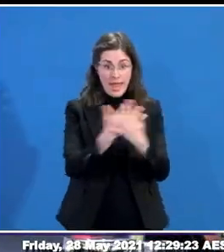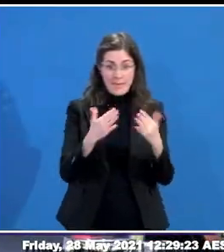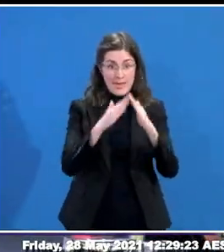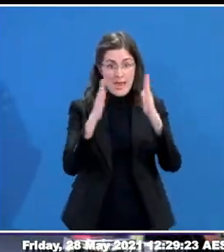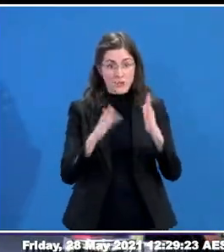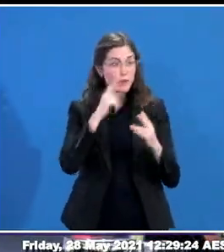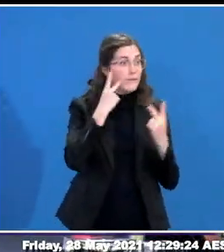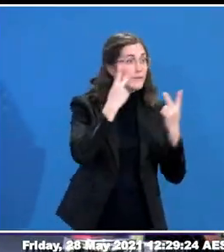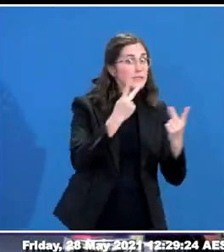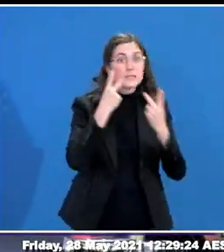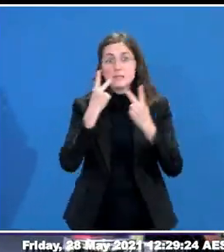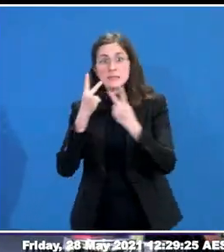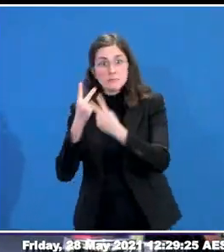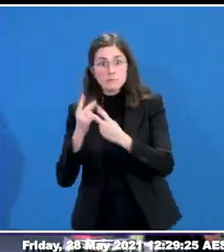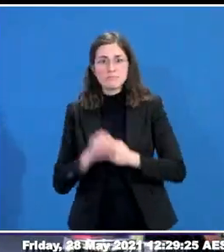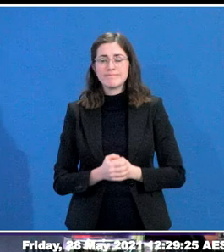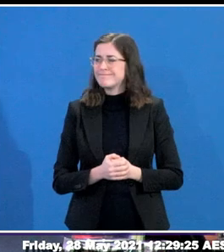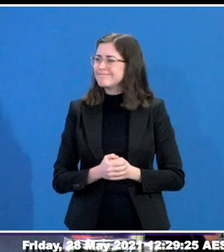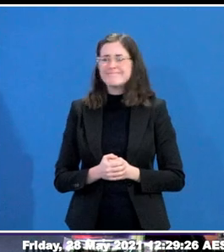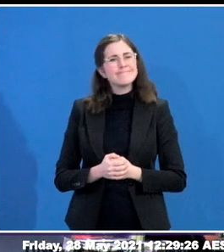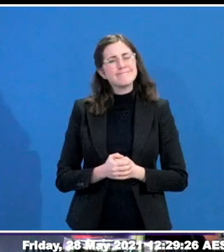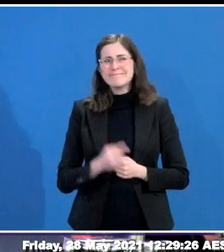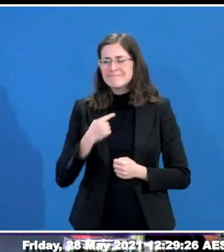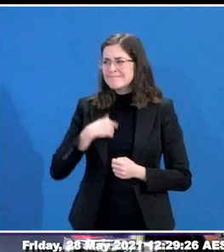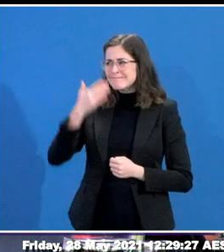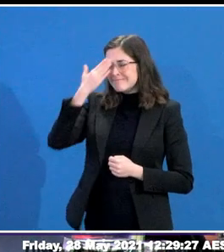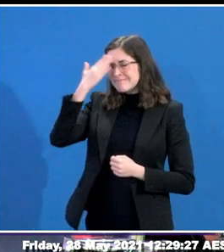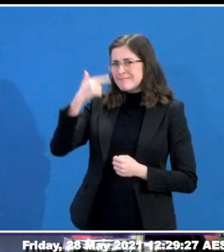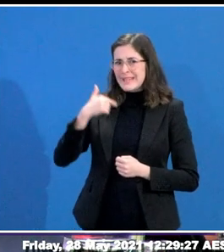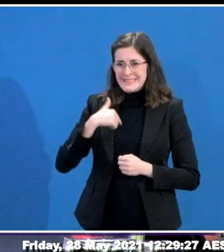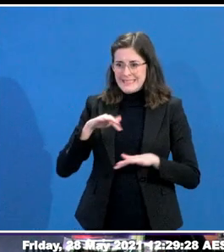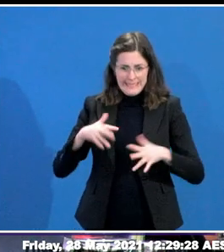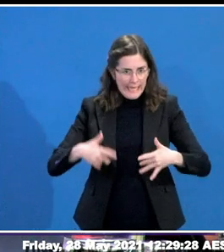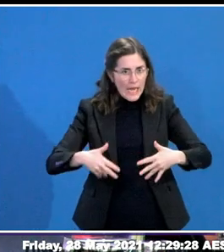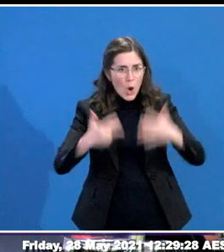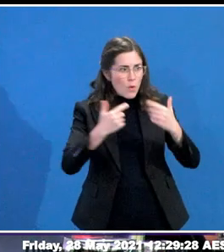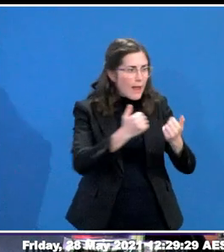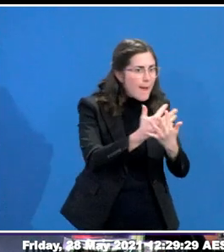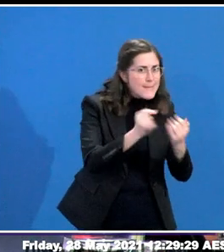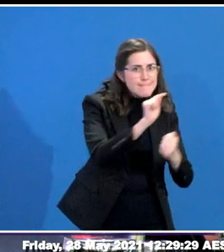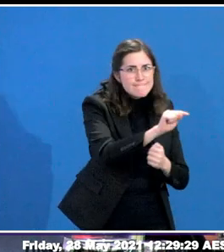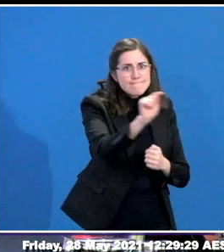Oh, I haven't counted that but what I normally do is spend a day